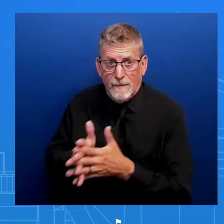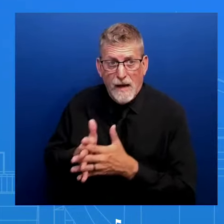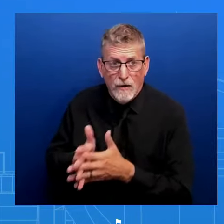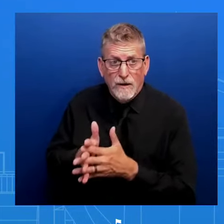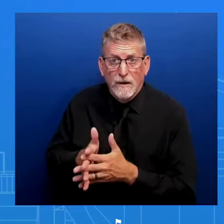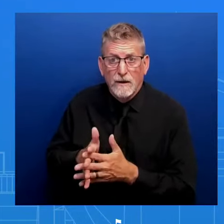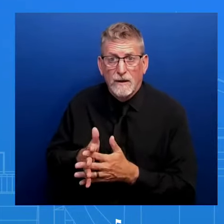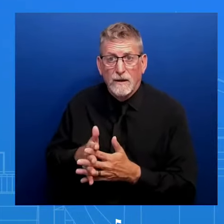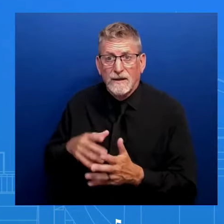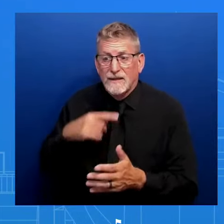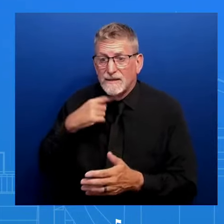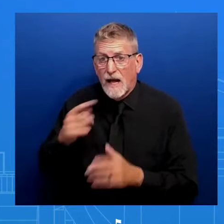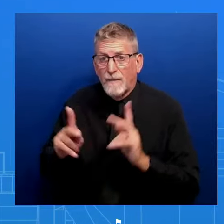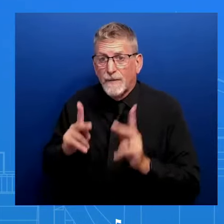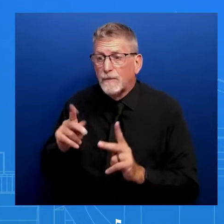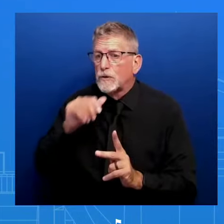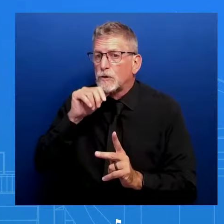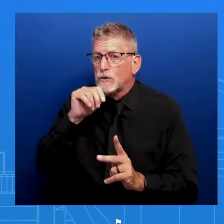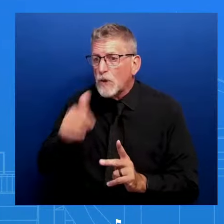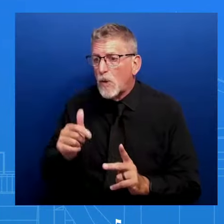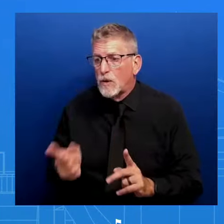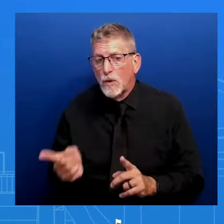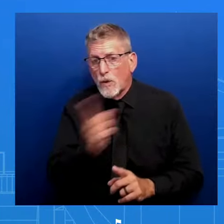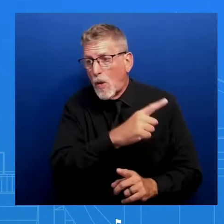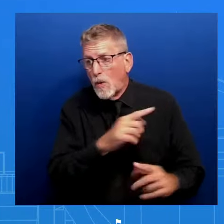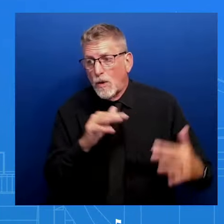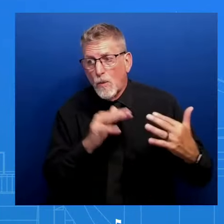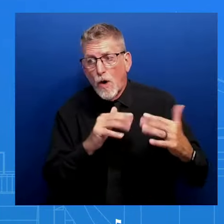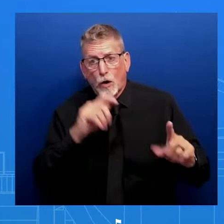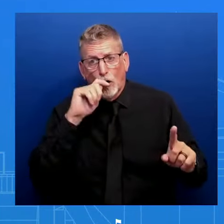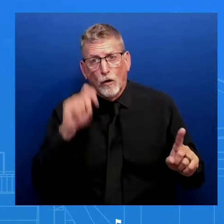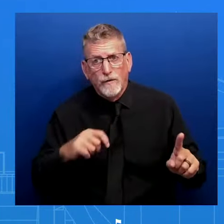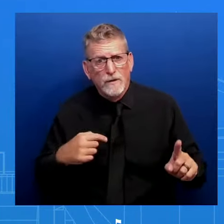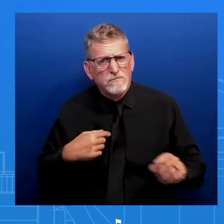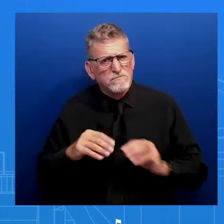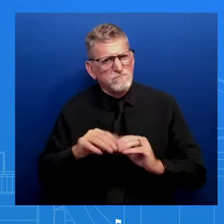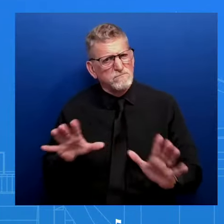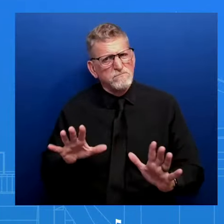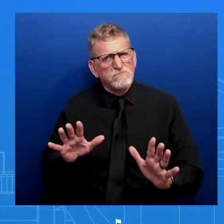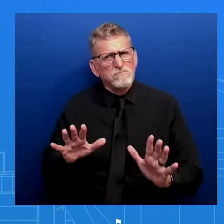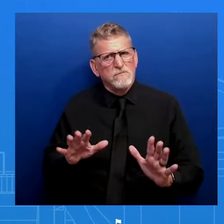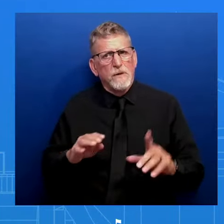And so, I won't speak for Mr. Reed. He can speak for himself and the decisions he made.